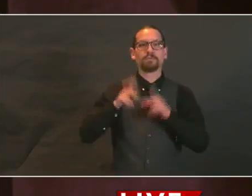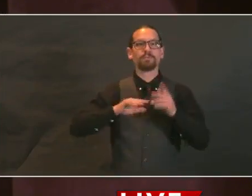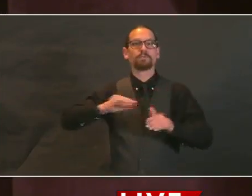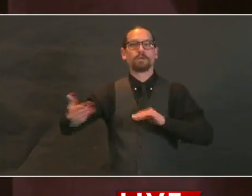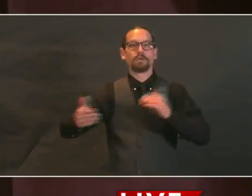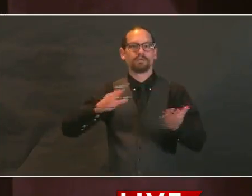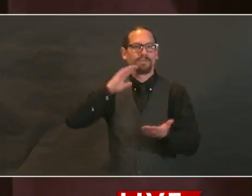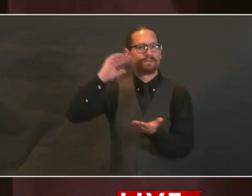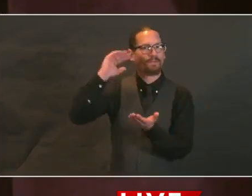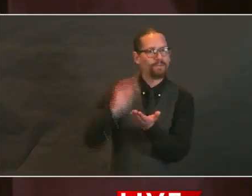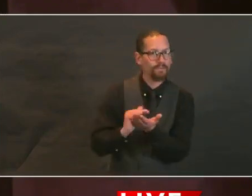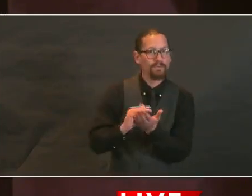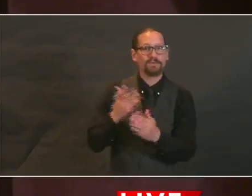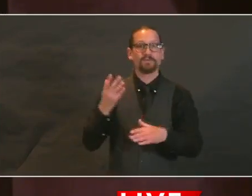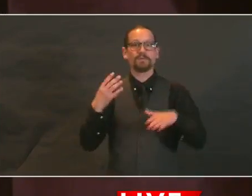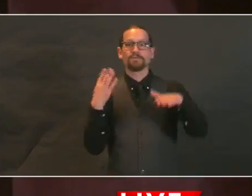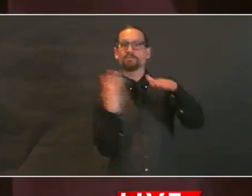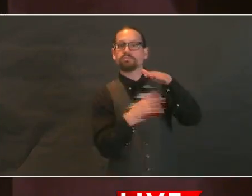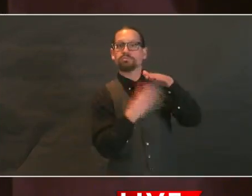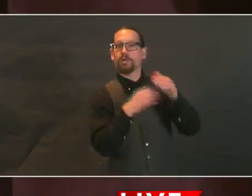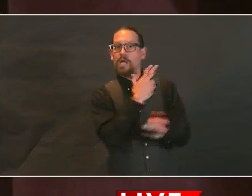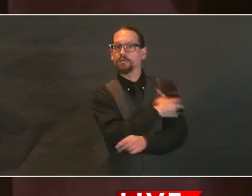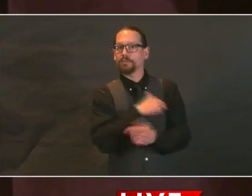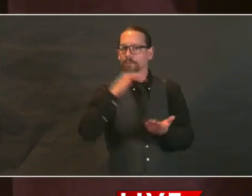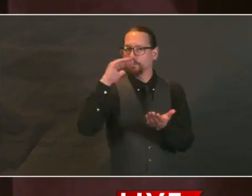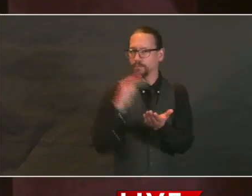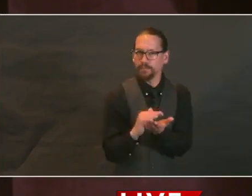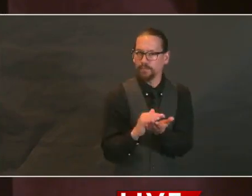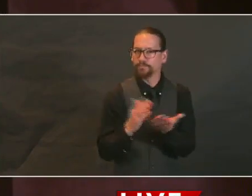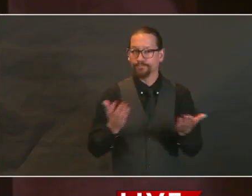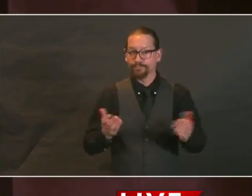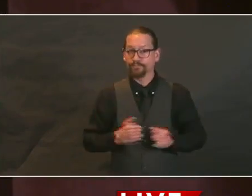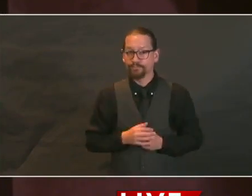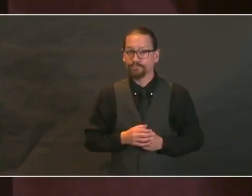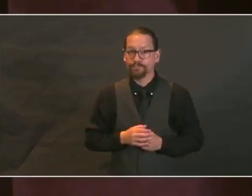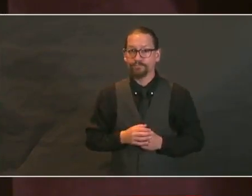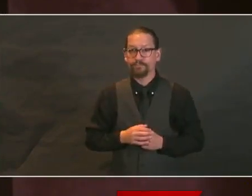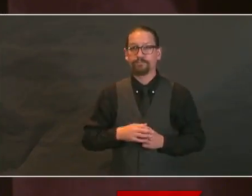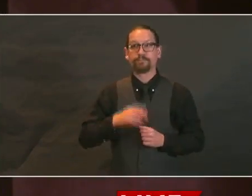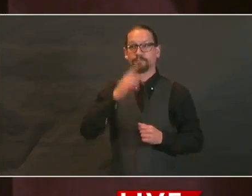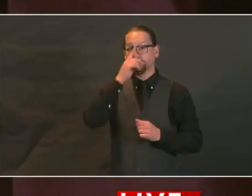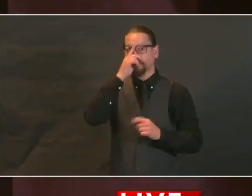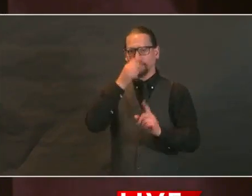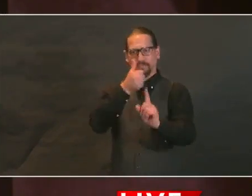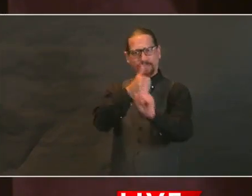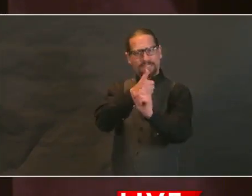FATALITIES DROPPED. AND WHEN YOU AS AN INDIVIDUAL GET